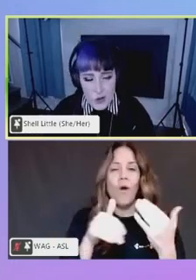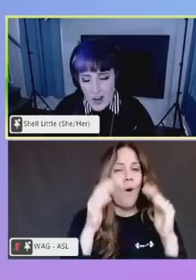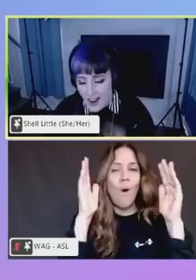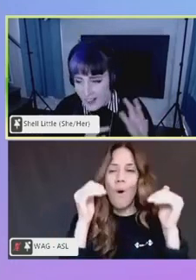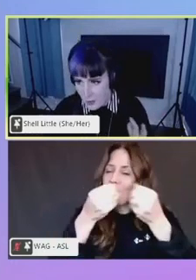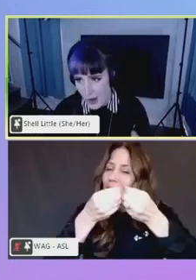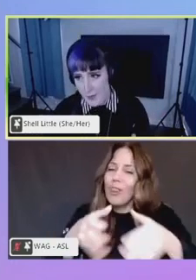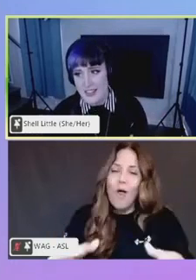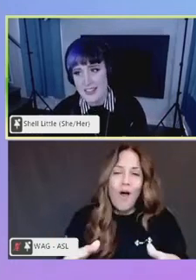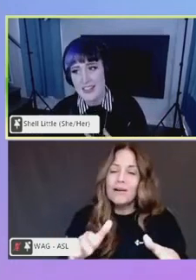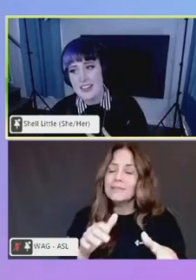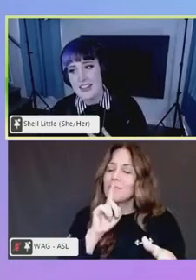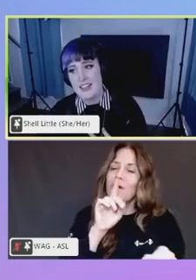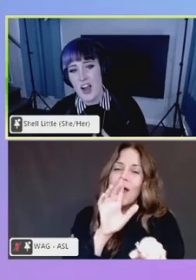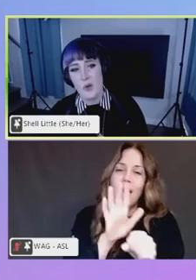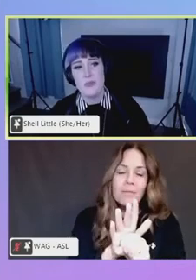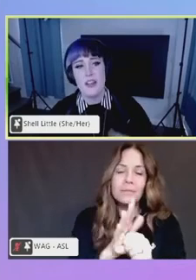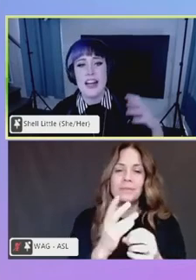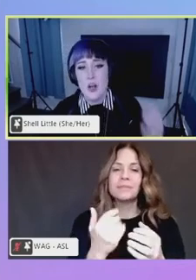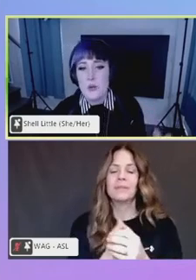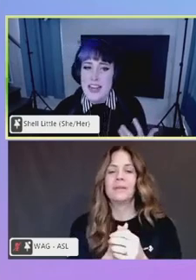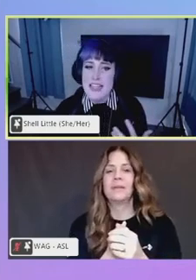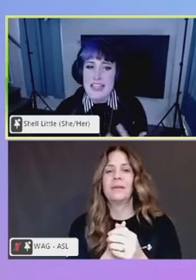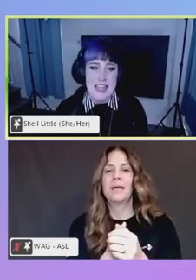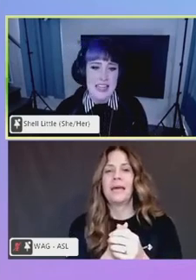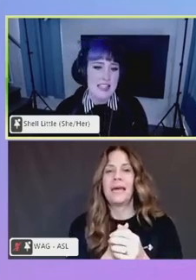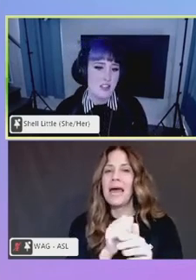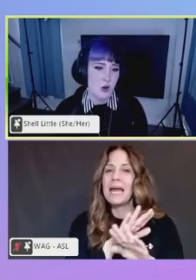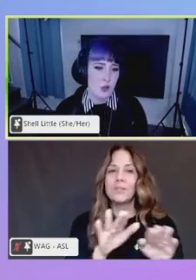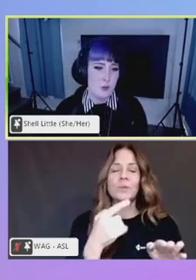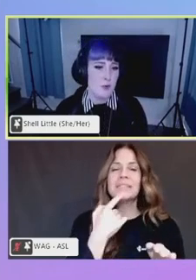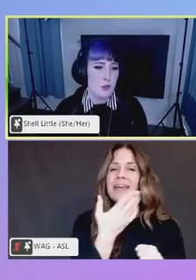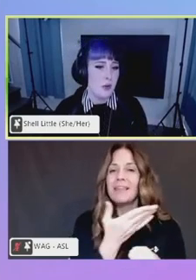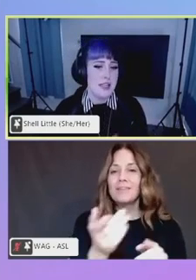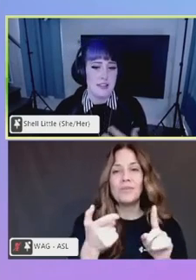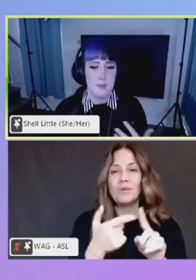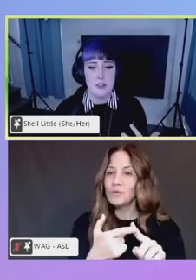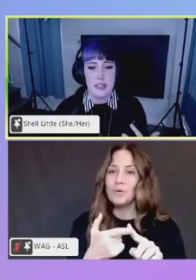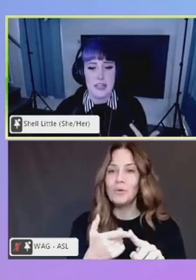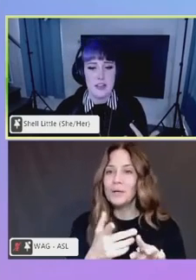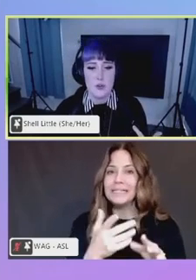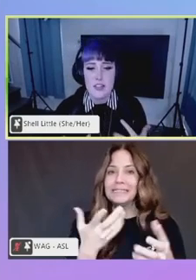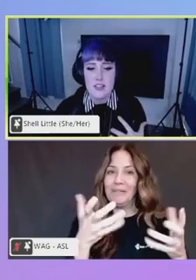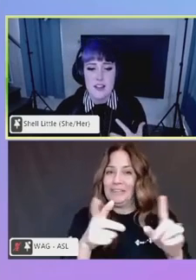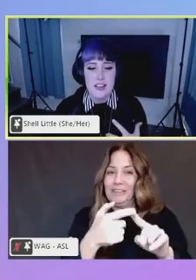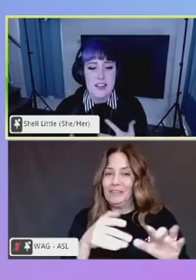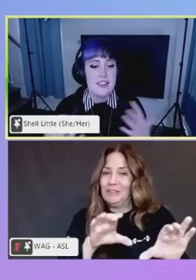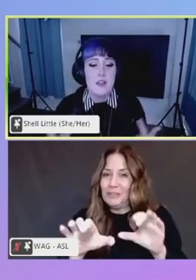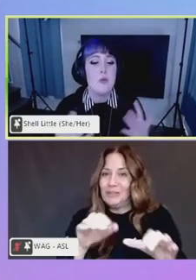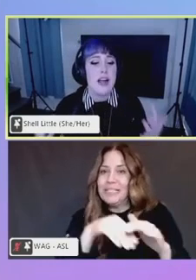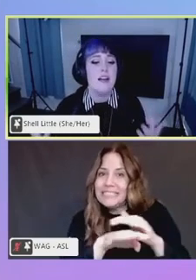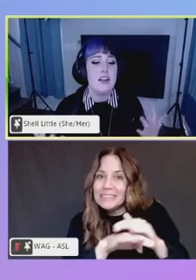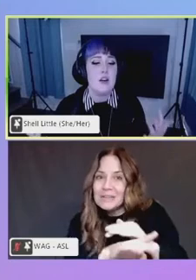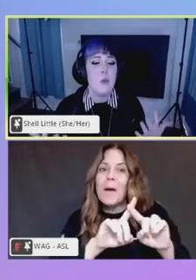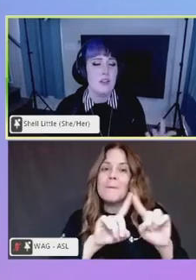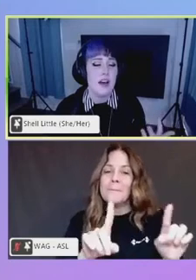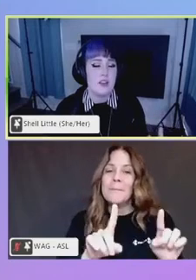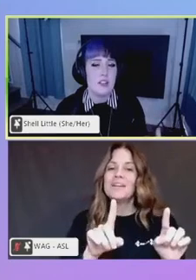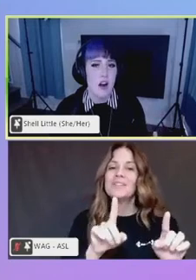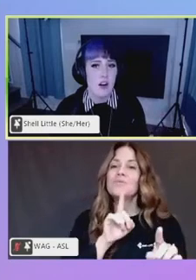are more likely to burn out. Well, let's talk about what we can do about it because, like, not all hope is lost. It is not all futile, I promise.